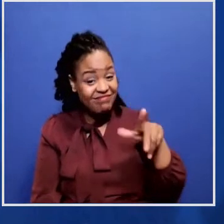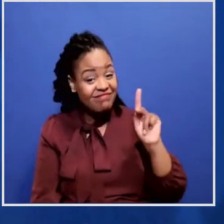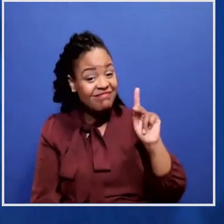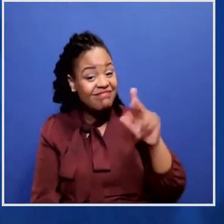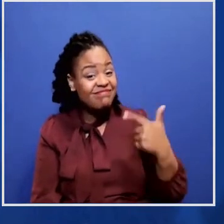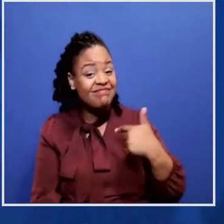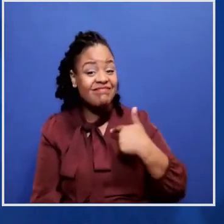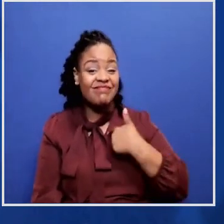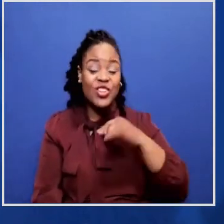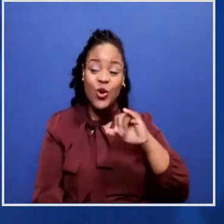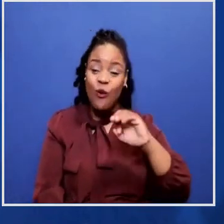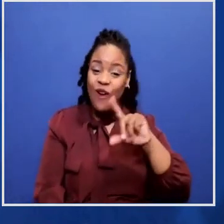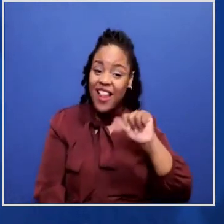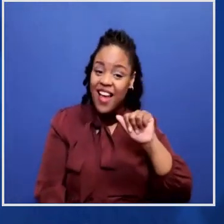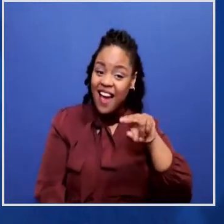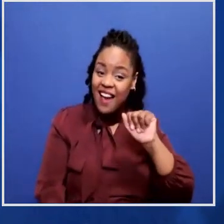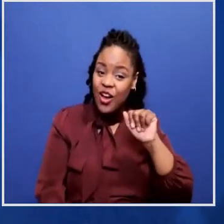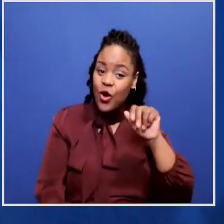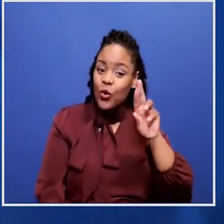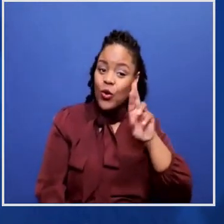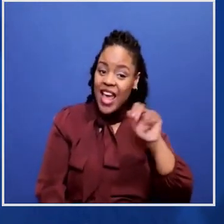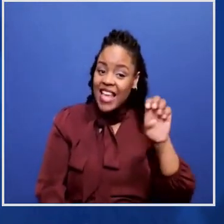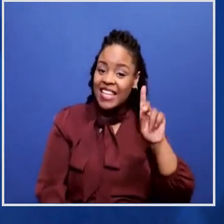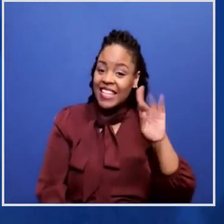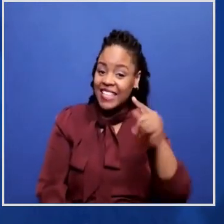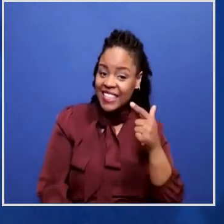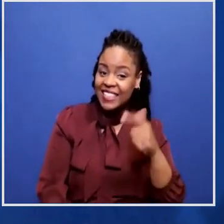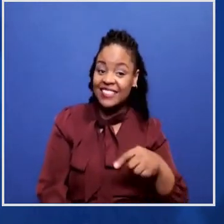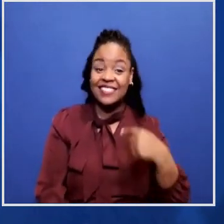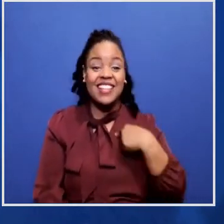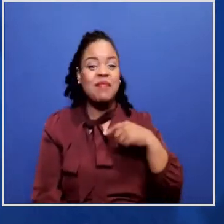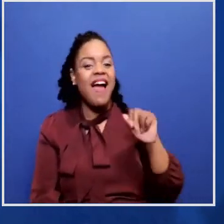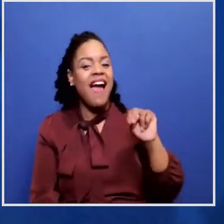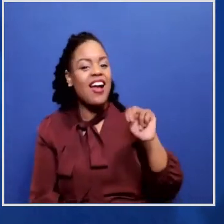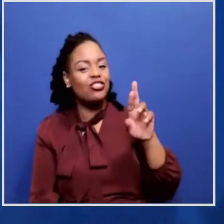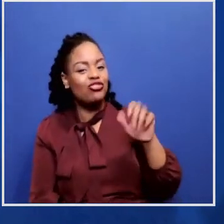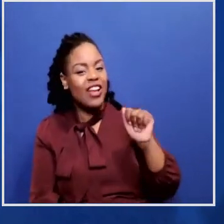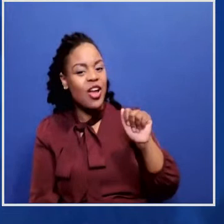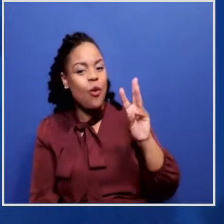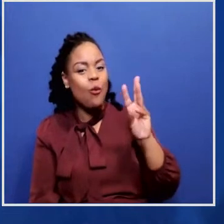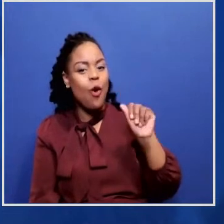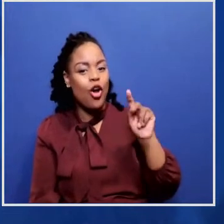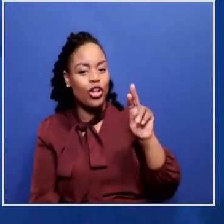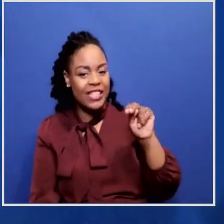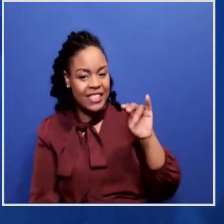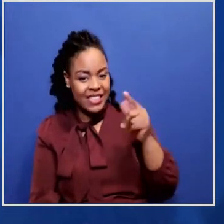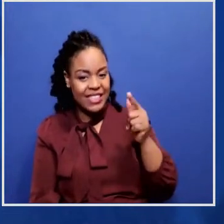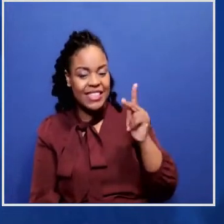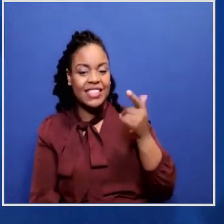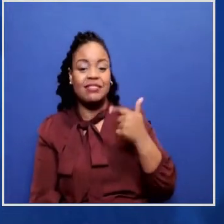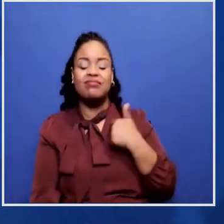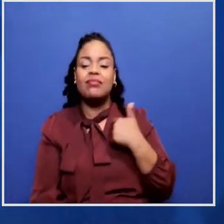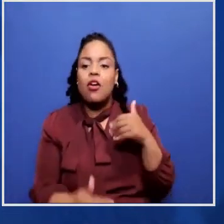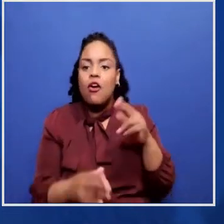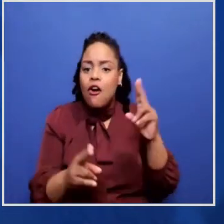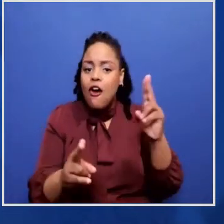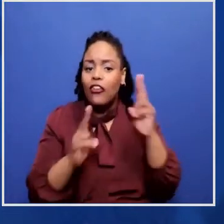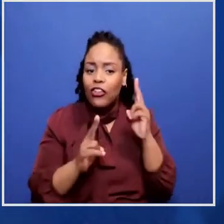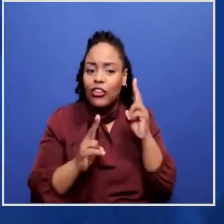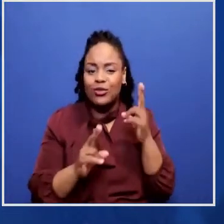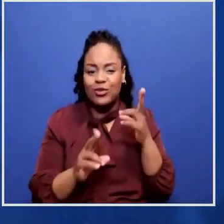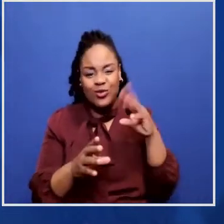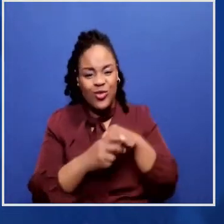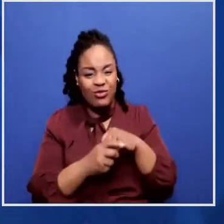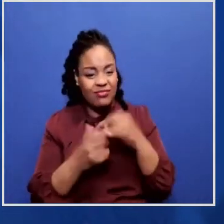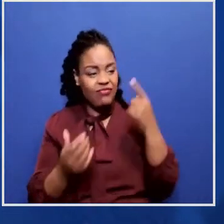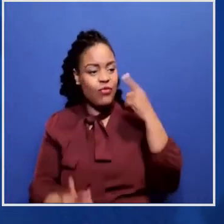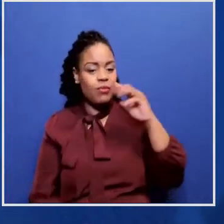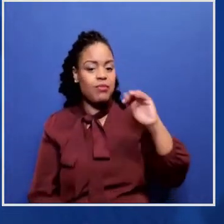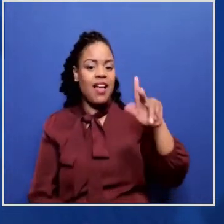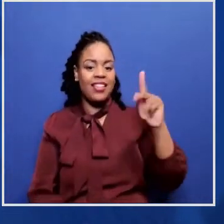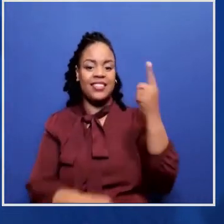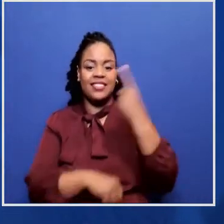AND, YOLANDA KING.